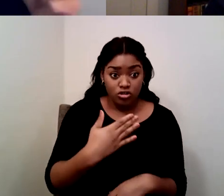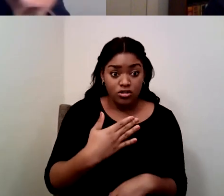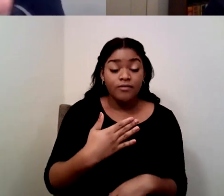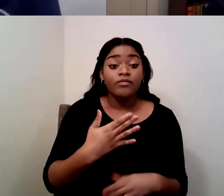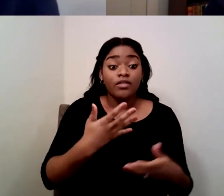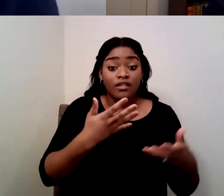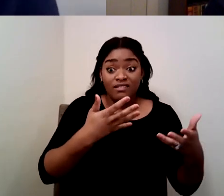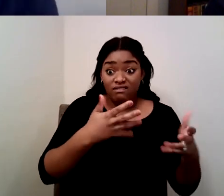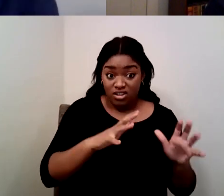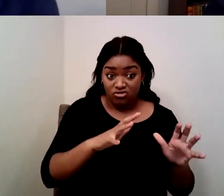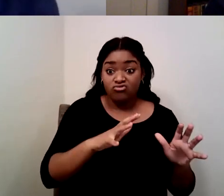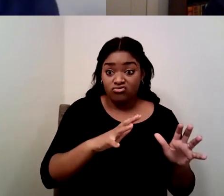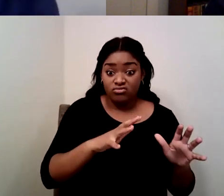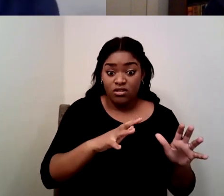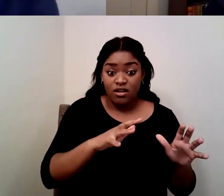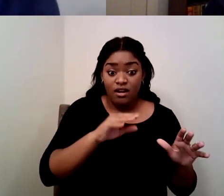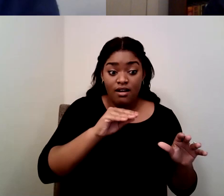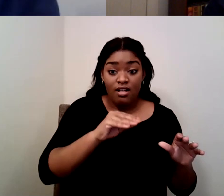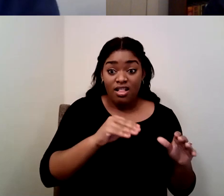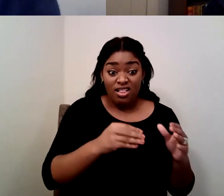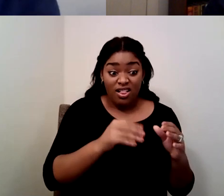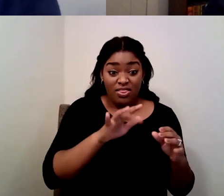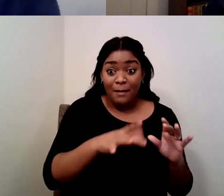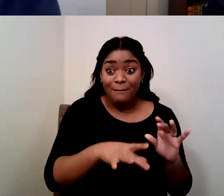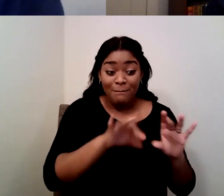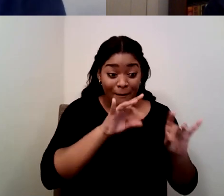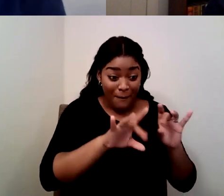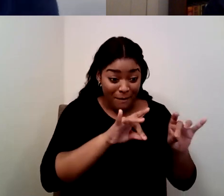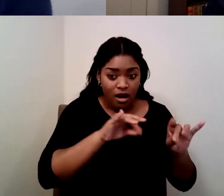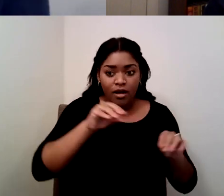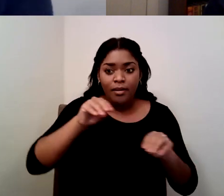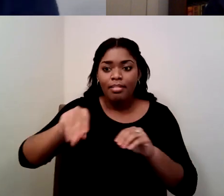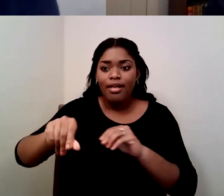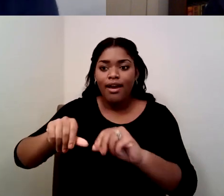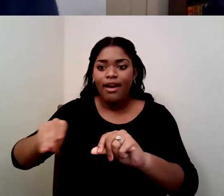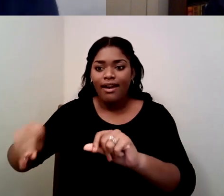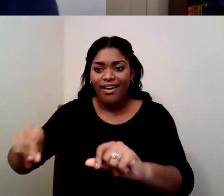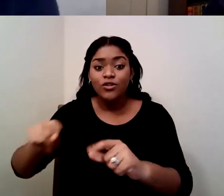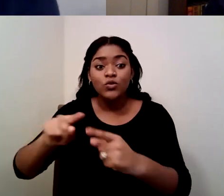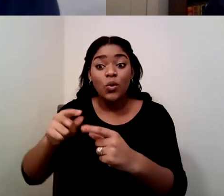and then they plant the best from that selection into the next year